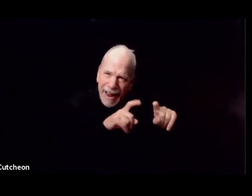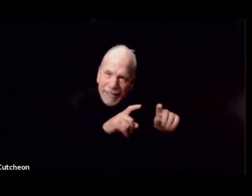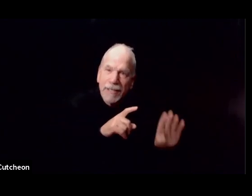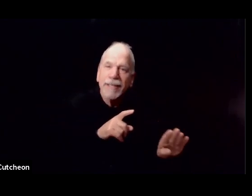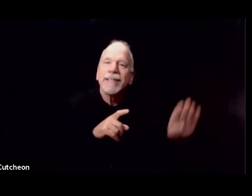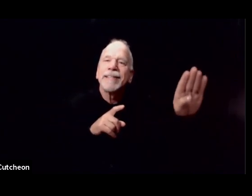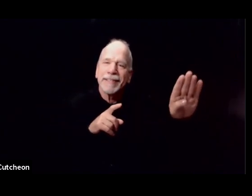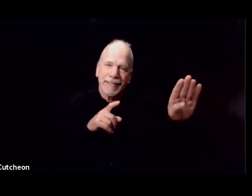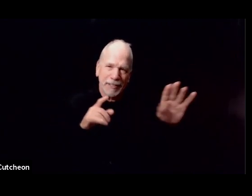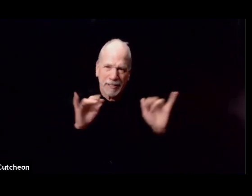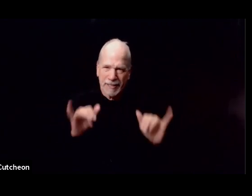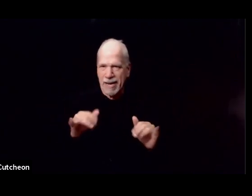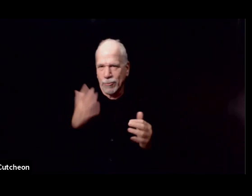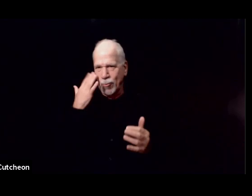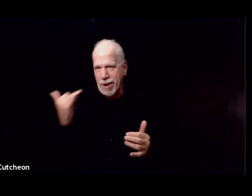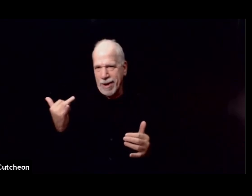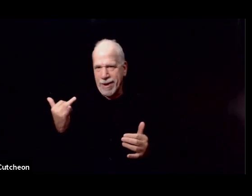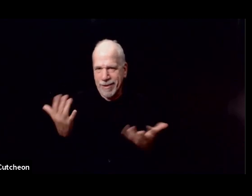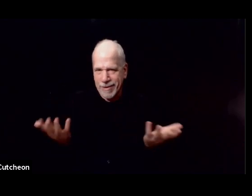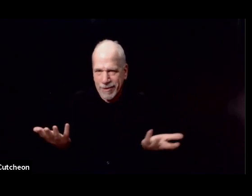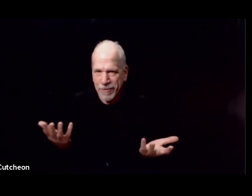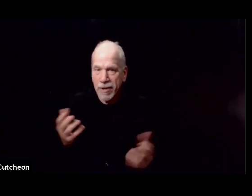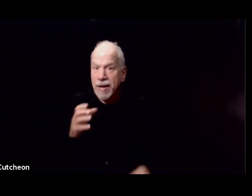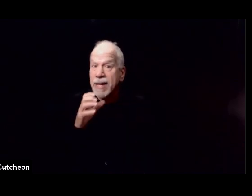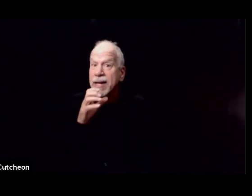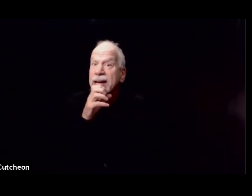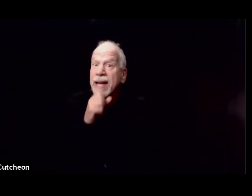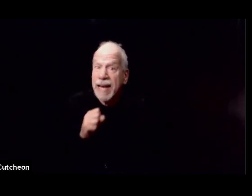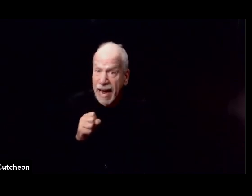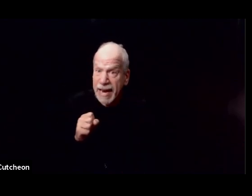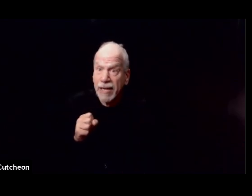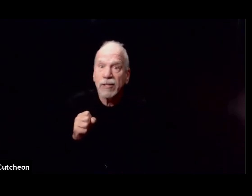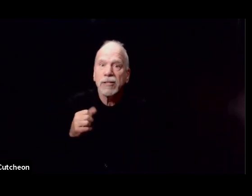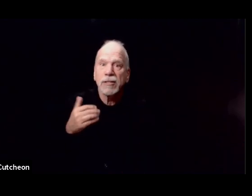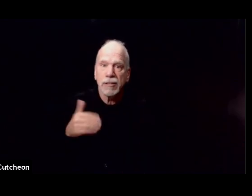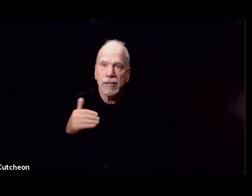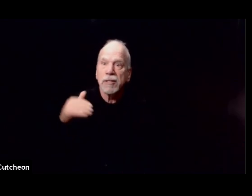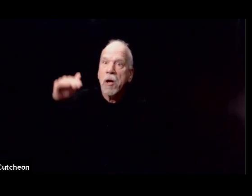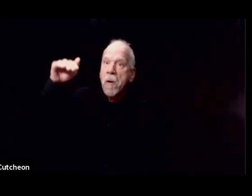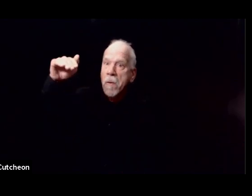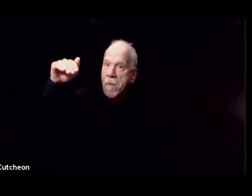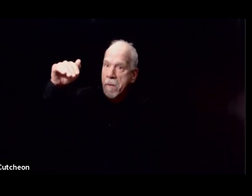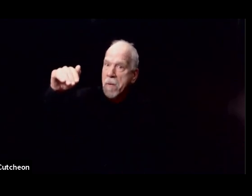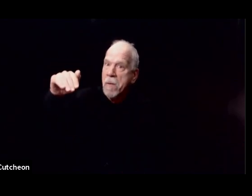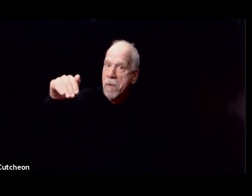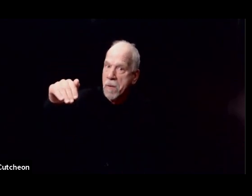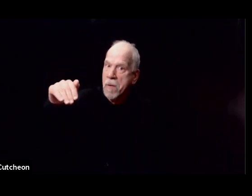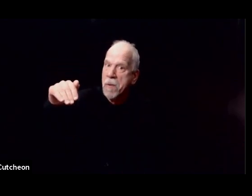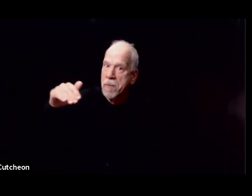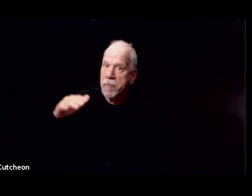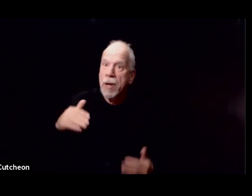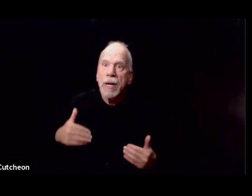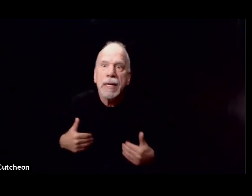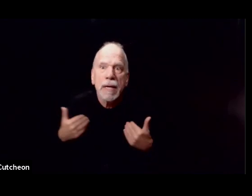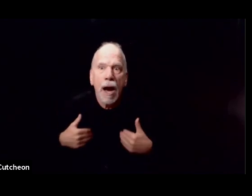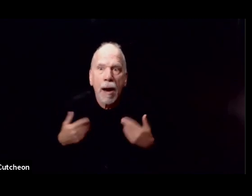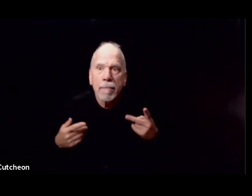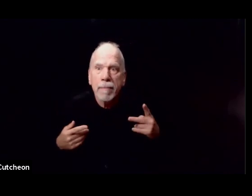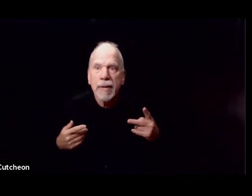our cases continues to fall as the more recent cases are trending significantly younger.